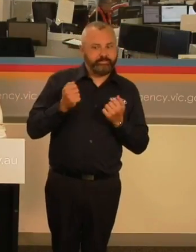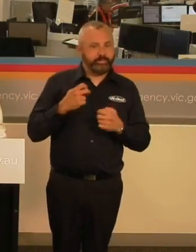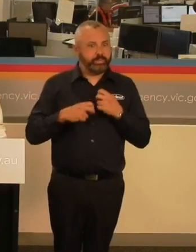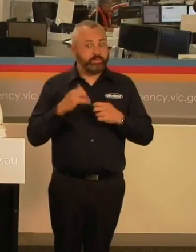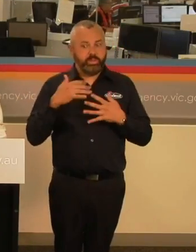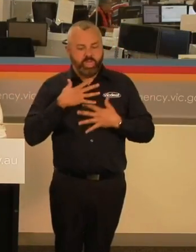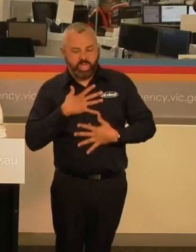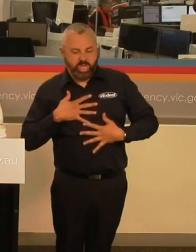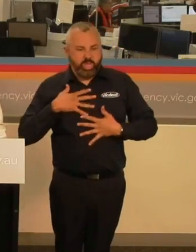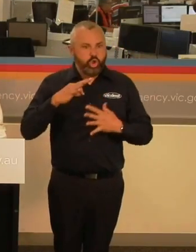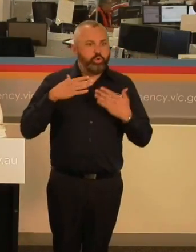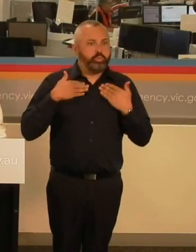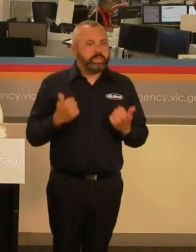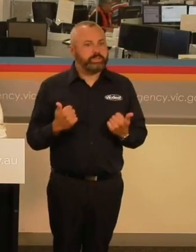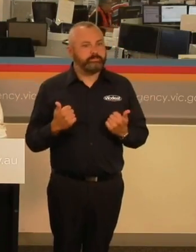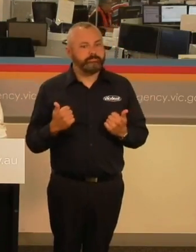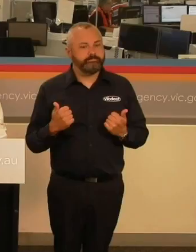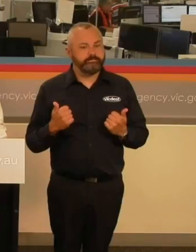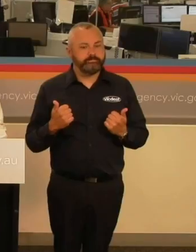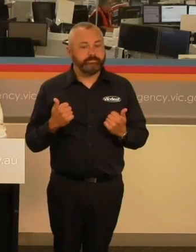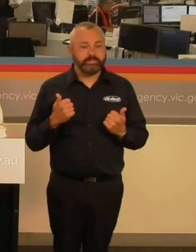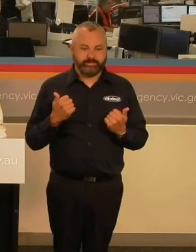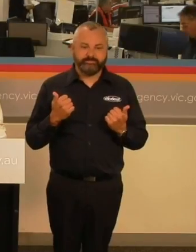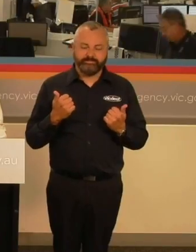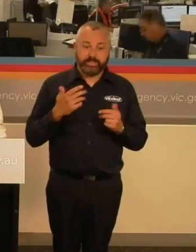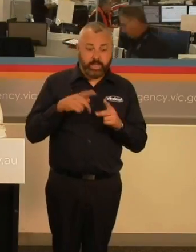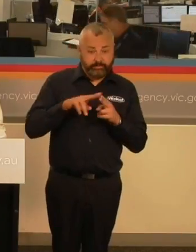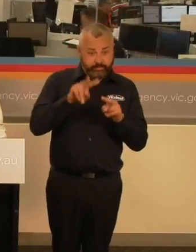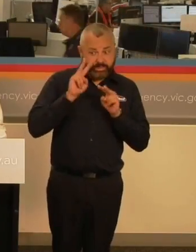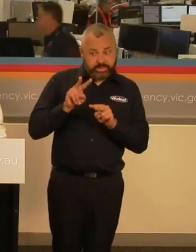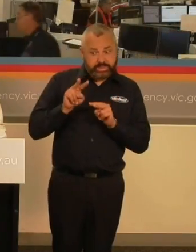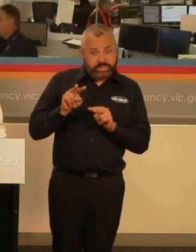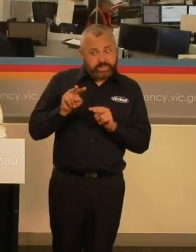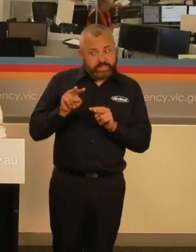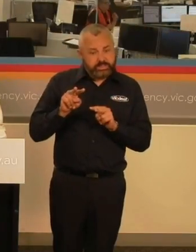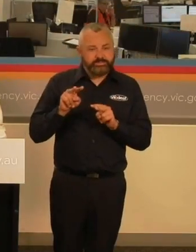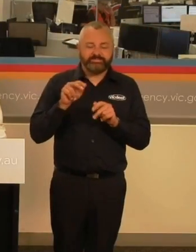doubt about how somebody's doing seek medical advice there's lots of advice